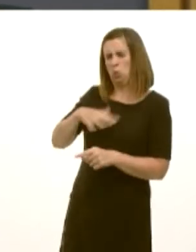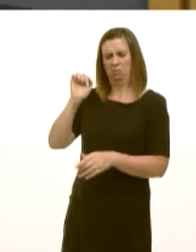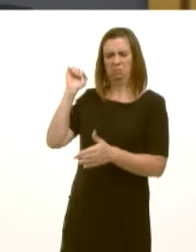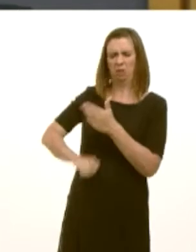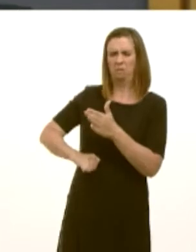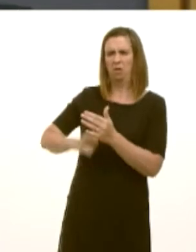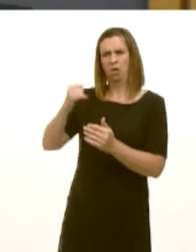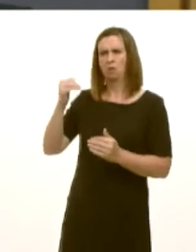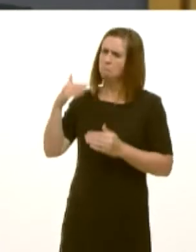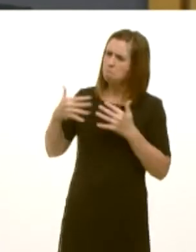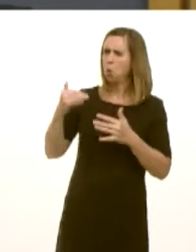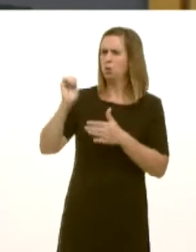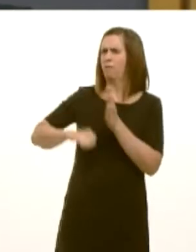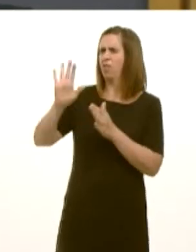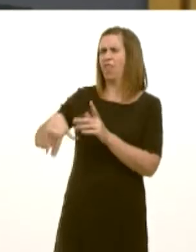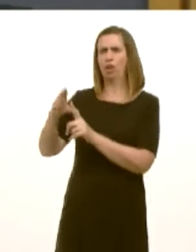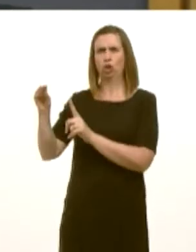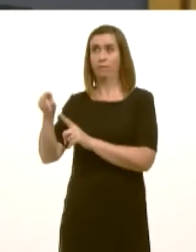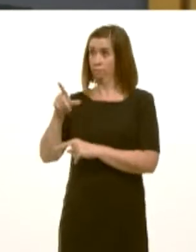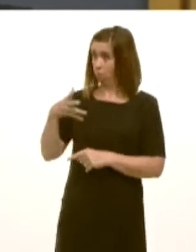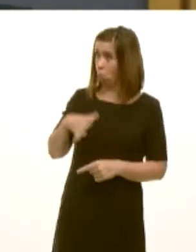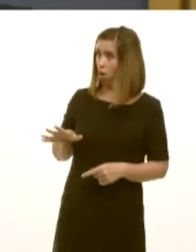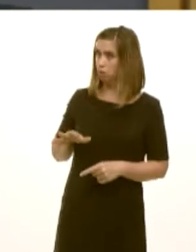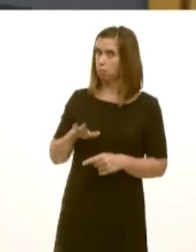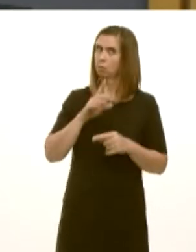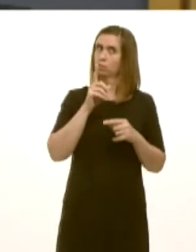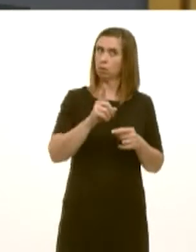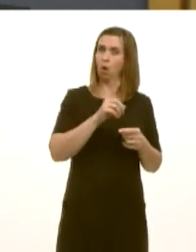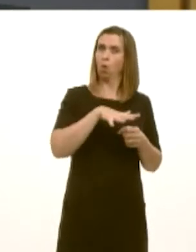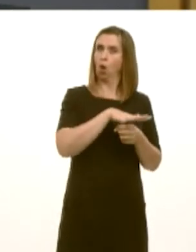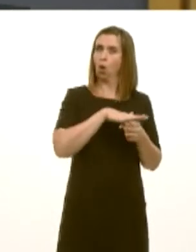Now, last weekís publication of the Communities, Equality and Local Government Committee report